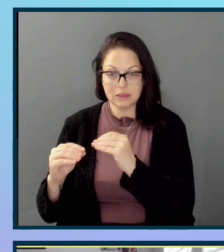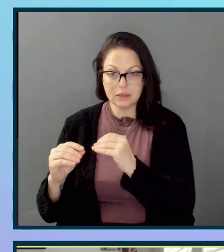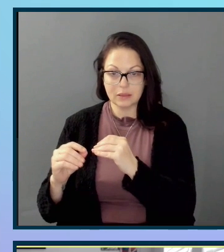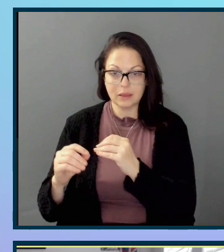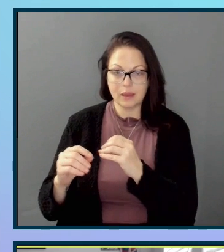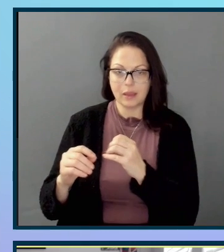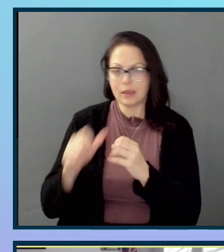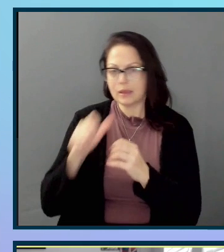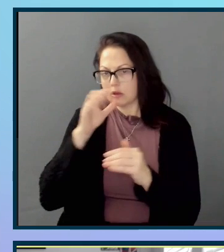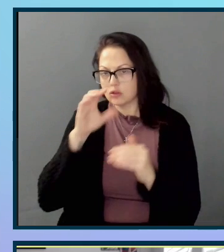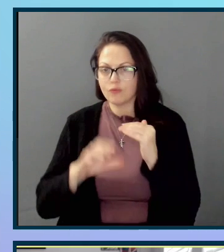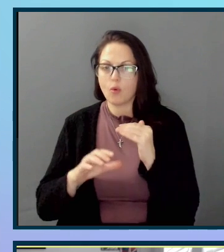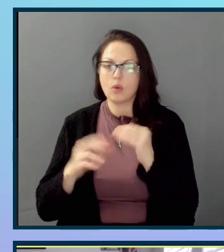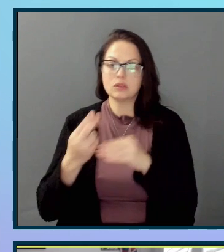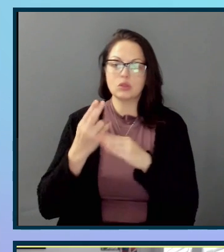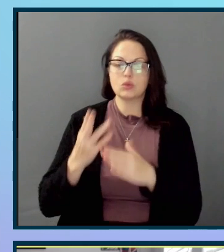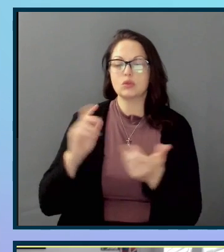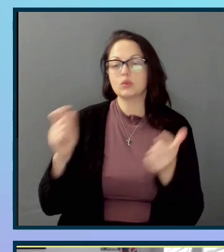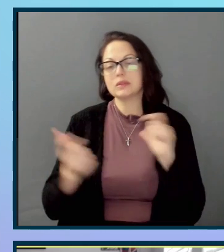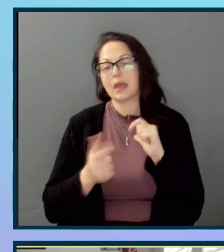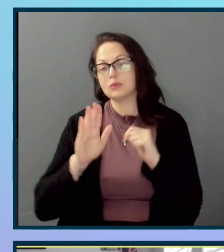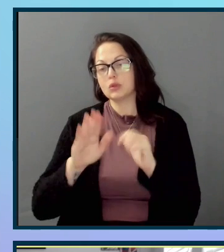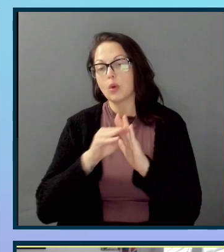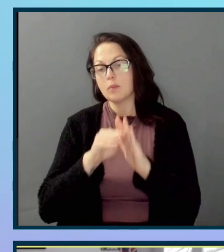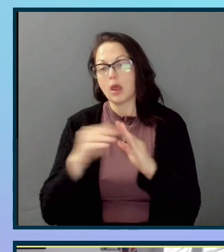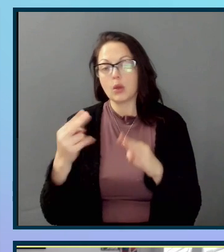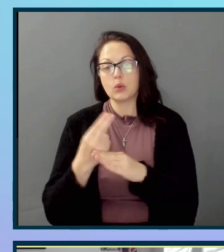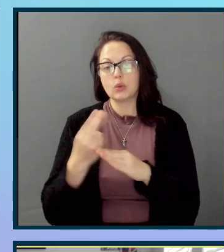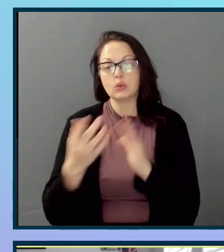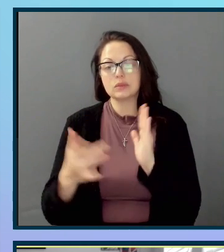how they enter content to your model, use the technologies that are now